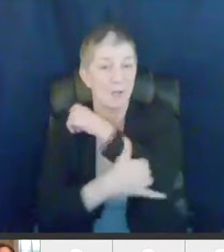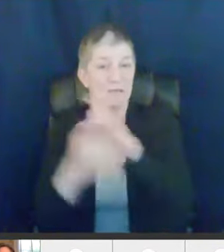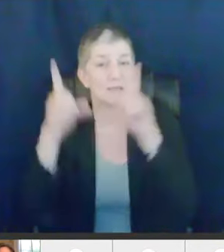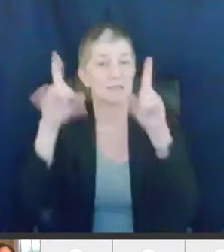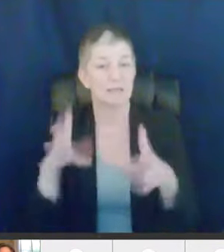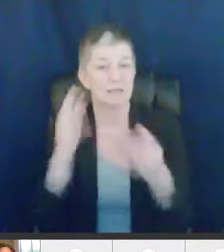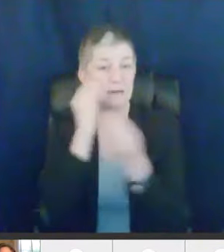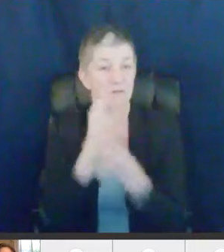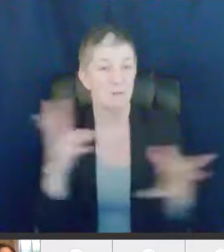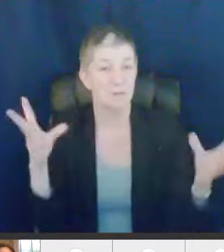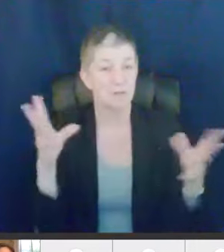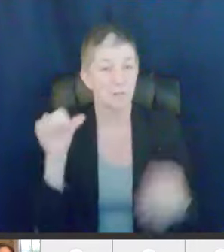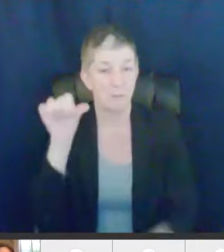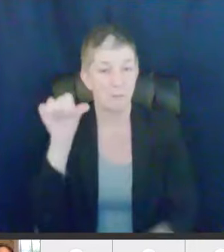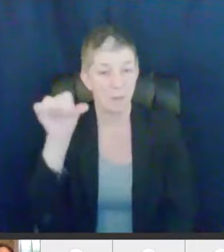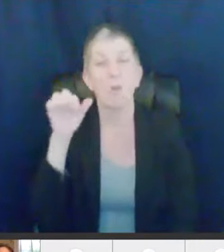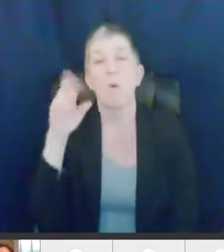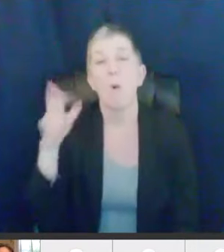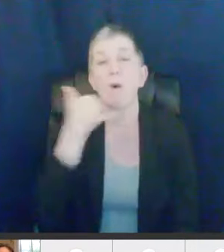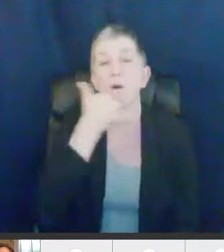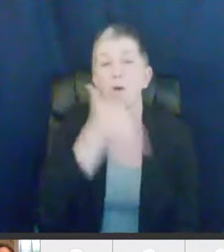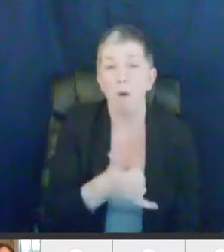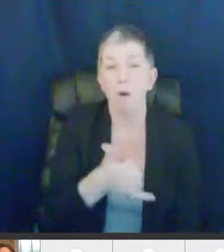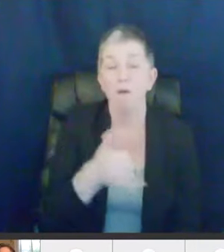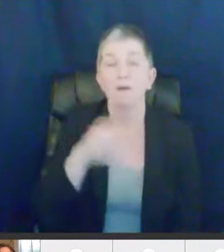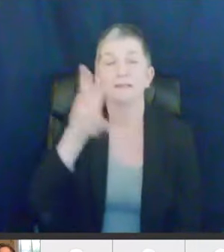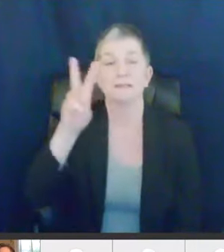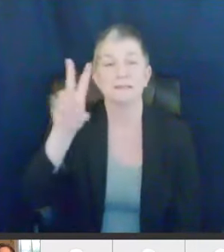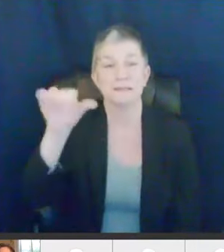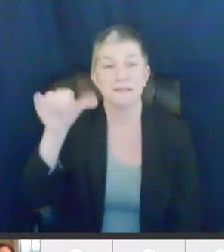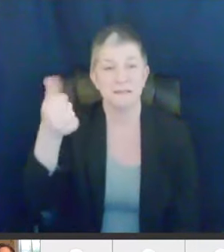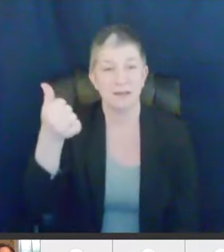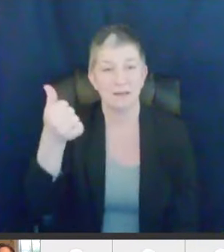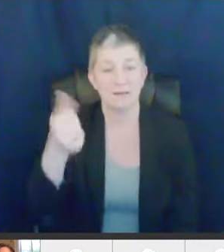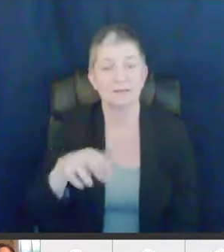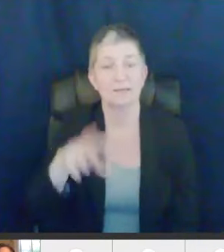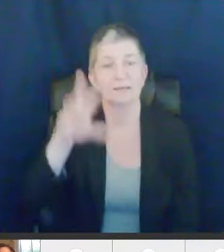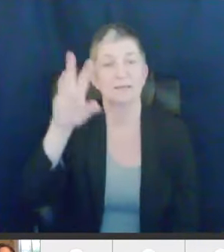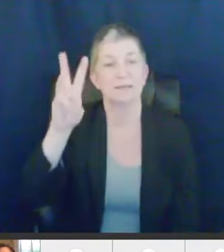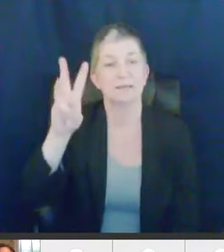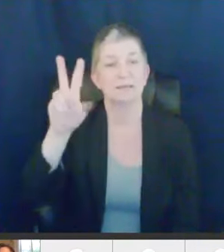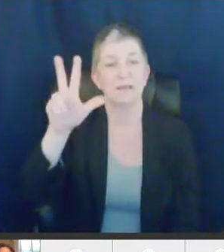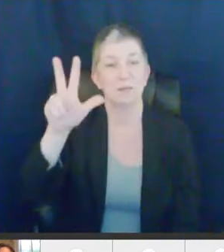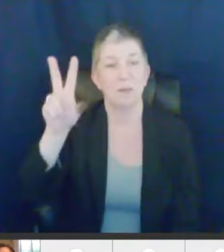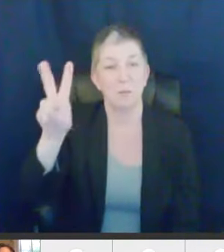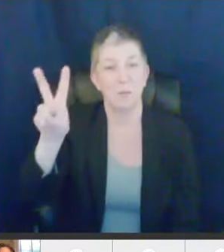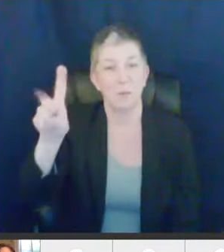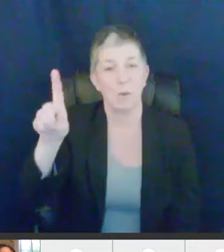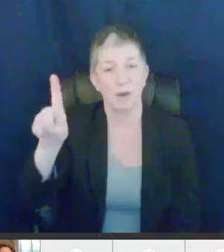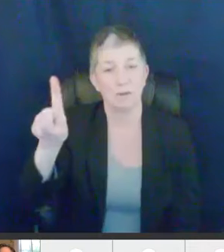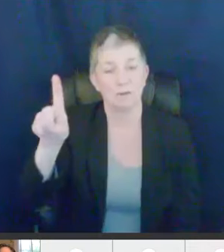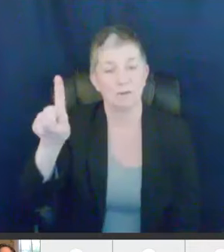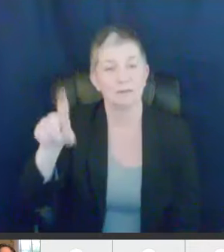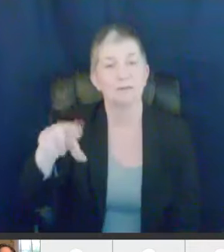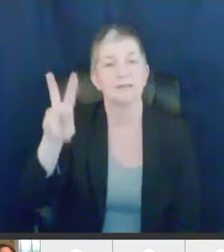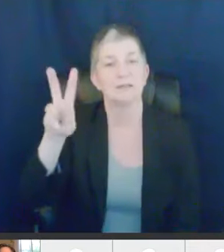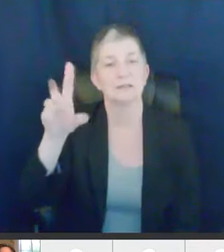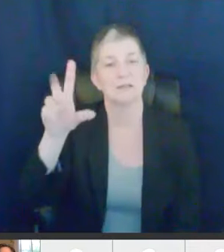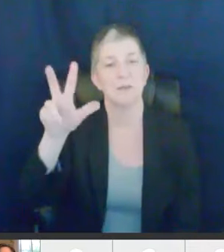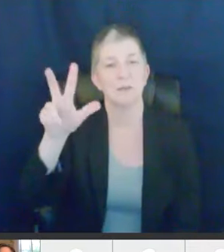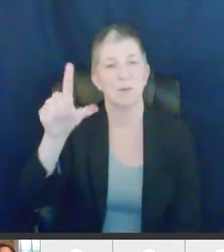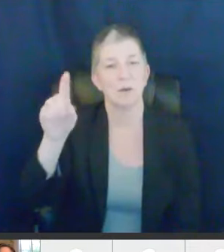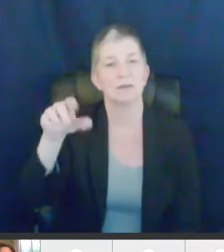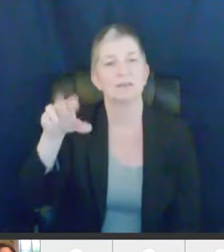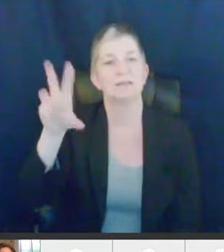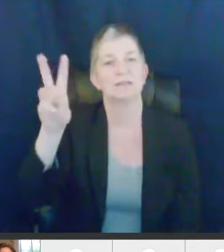or you can call 610 631 3000 and again that's at 8 a.m. tomorrow Saturday